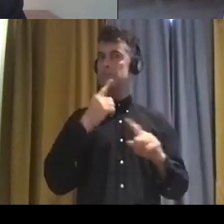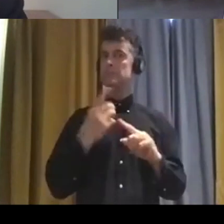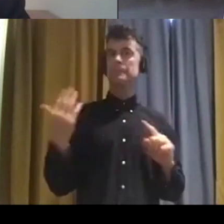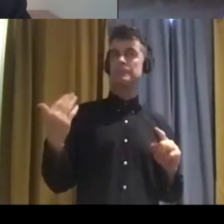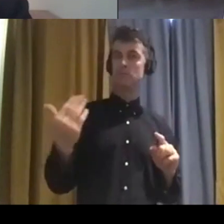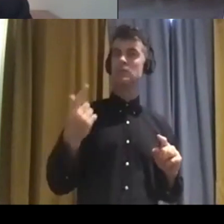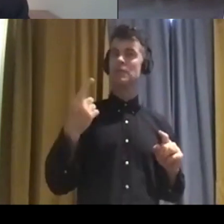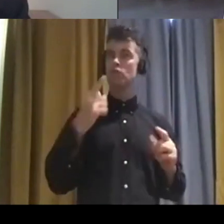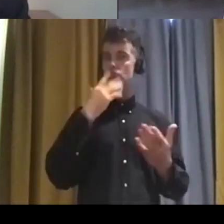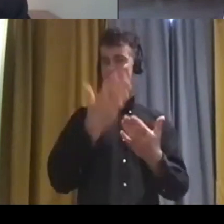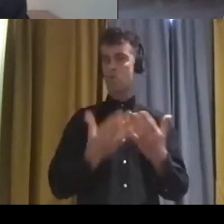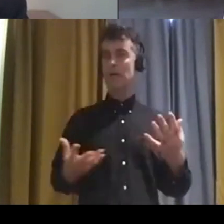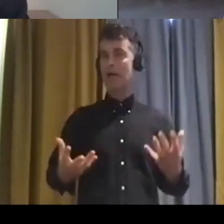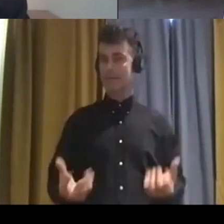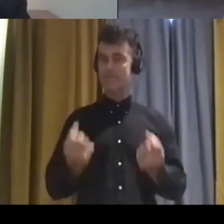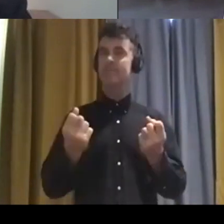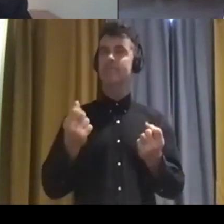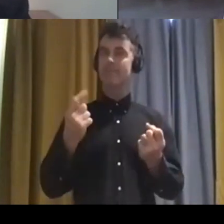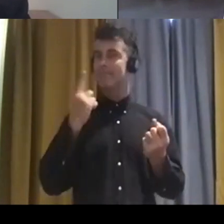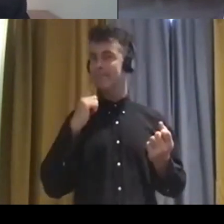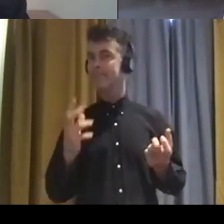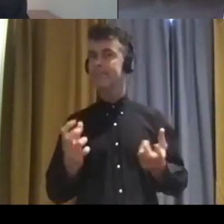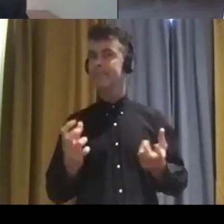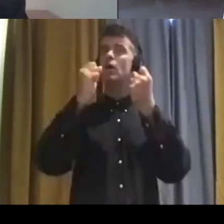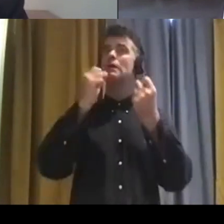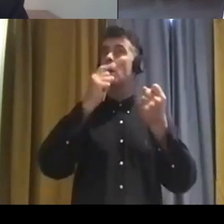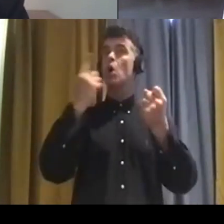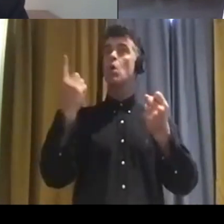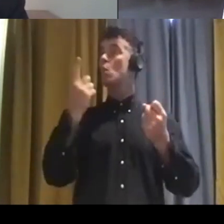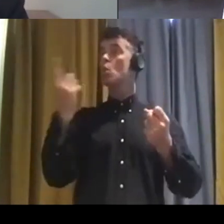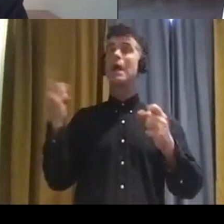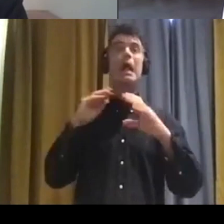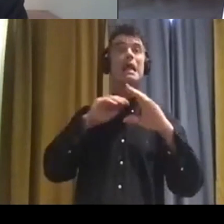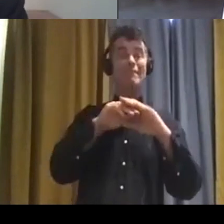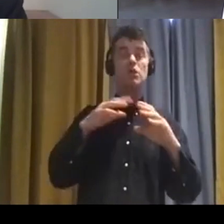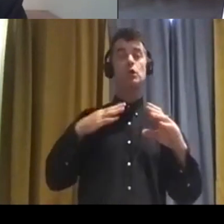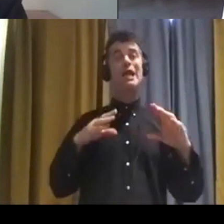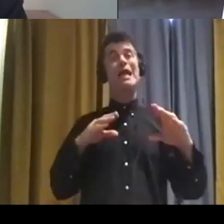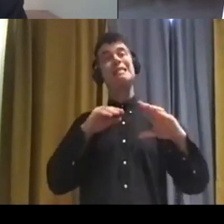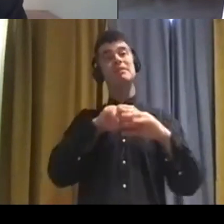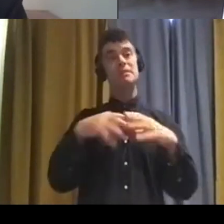and they've also found that some investors are even looking to invest more in these times